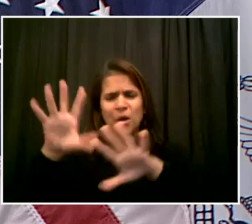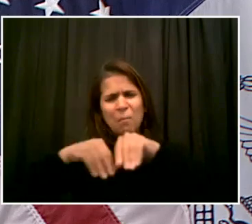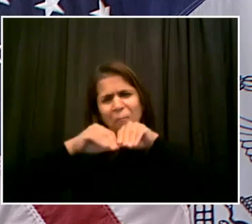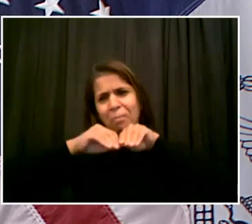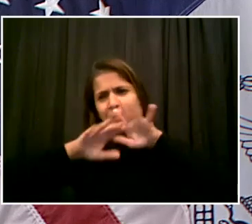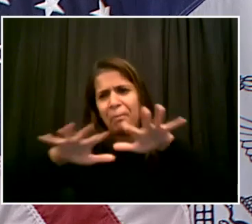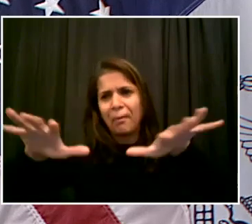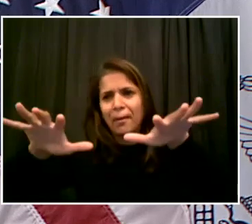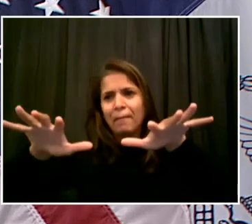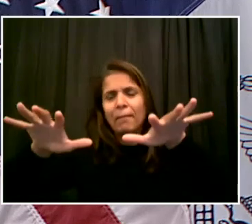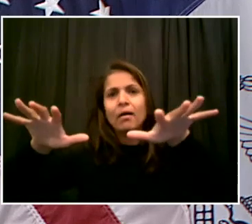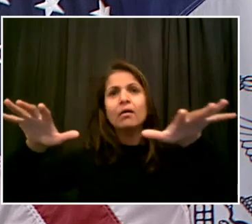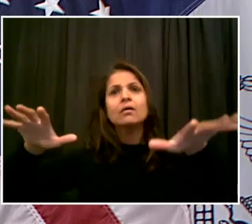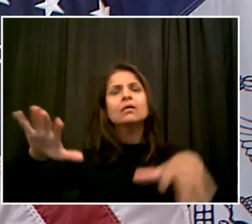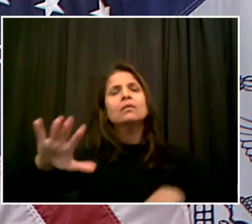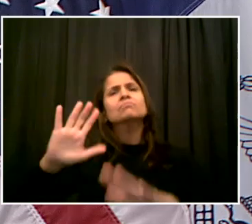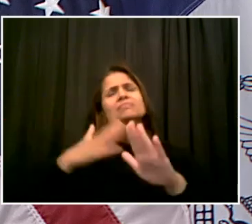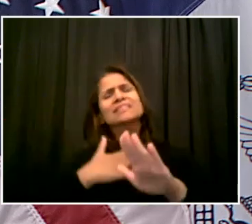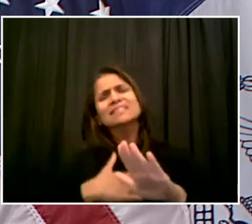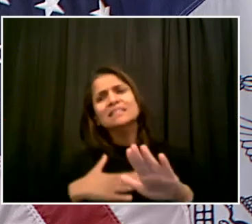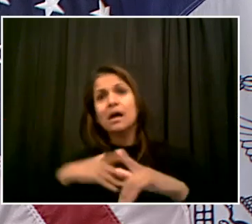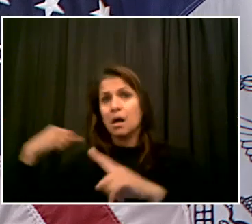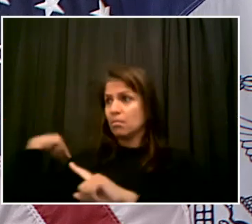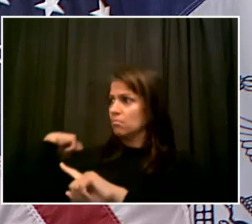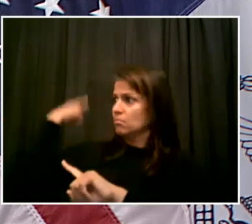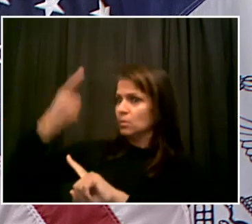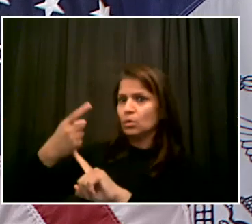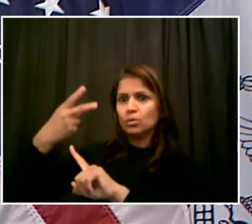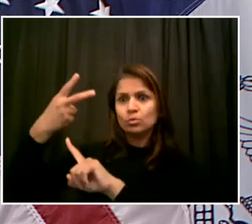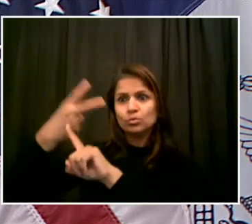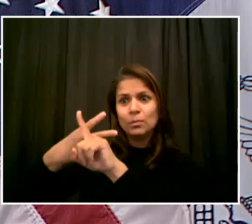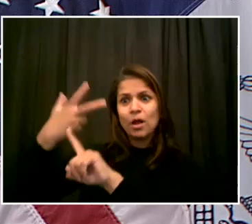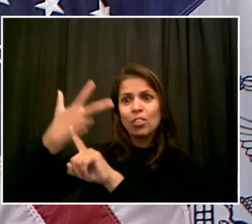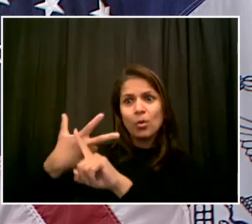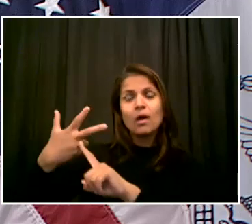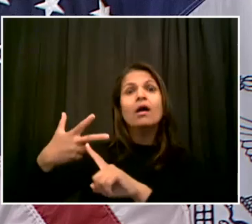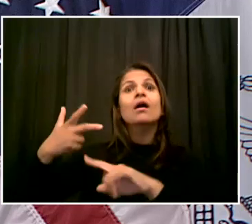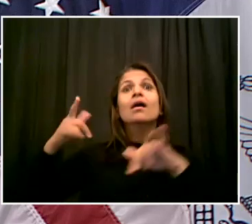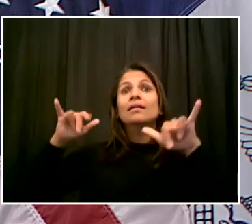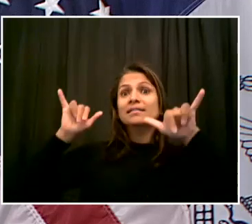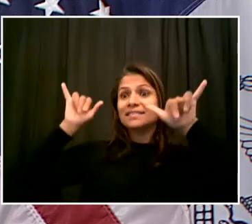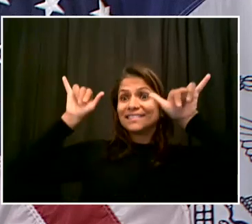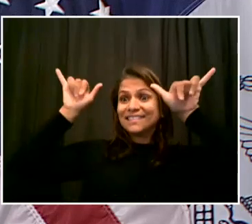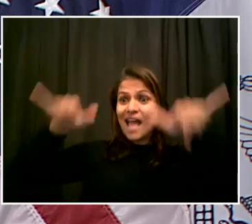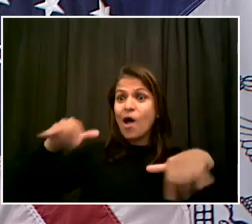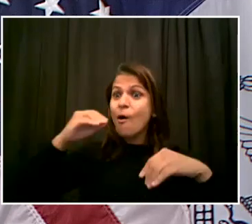NAD THE FACT THAT PEOPLE HAVE BEEN COOPED UP AND I ALTKD ETO A LOT OF FOLKS